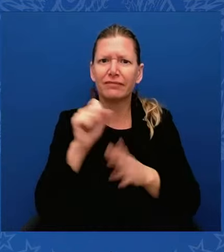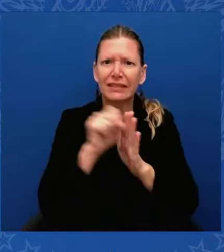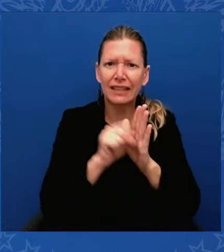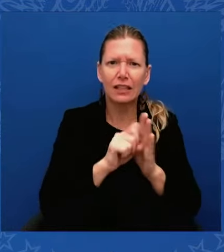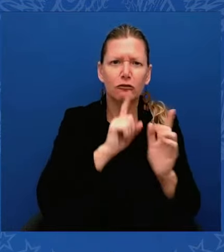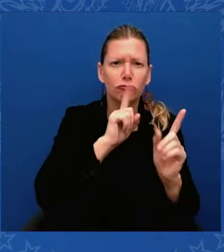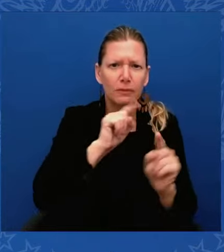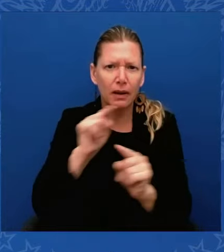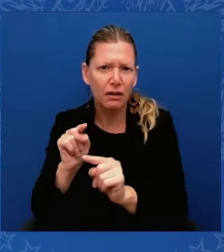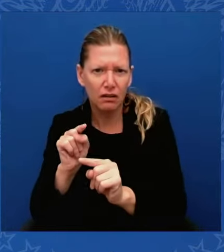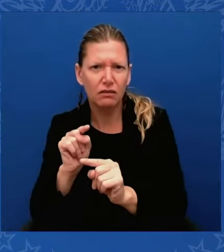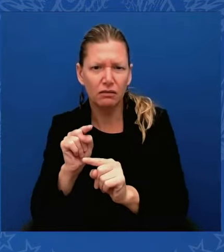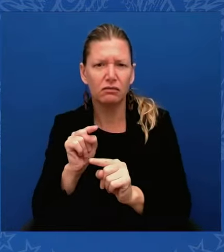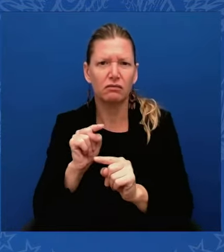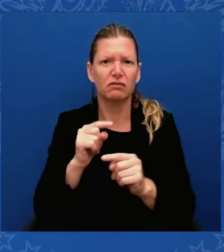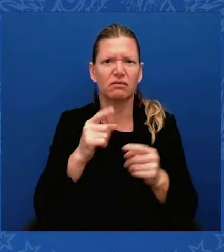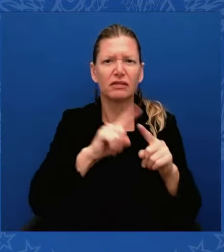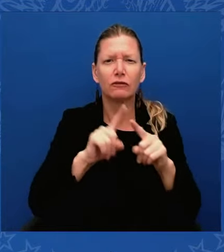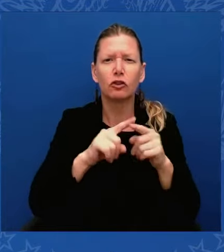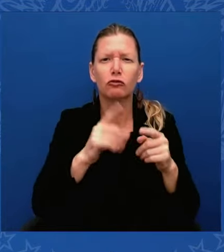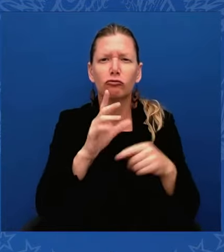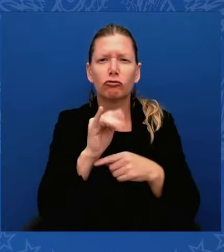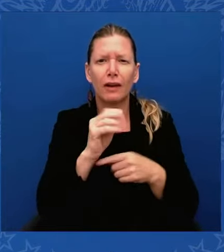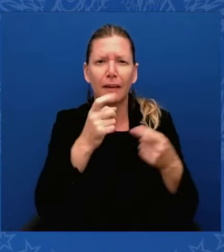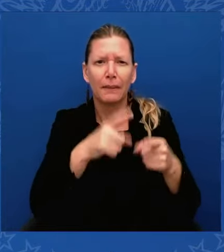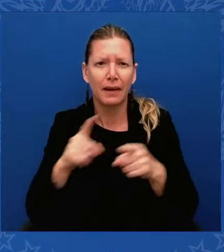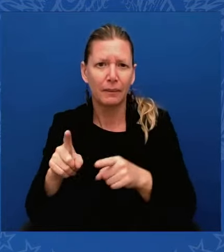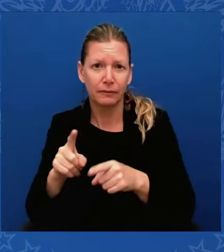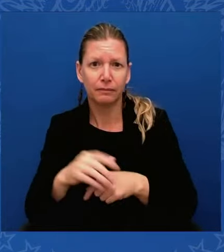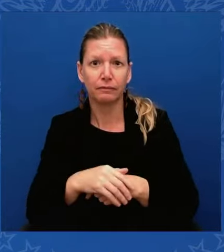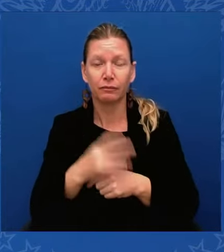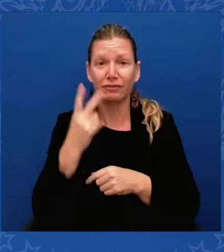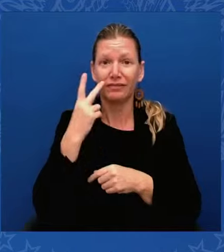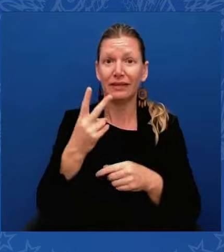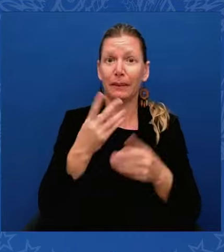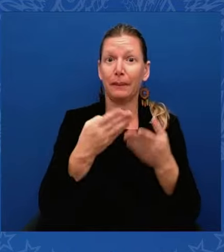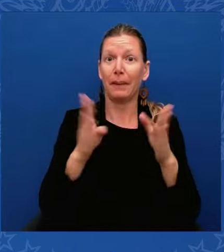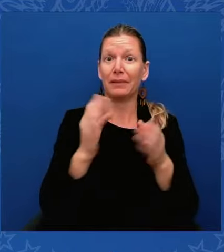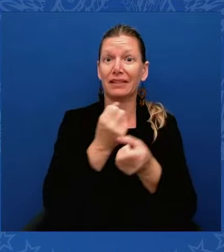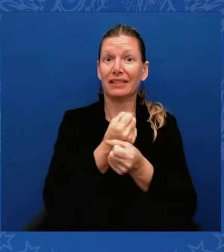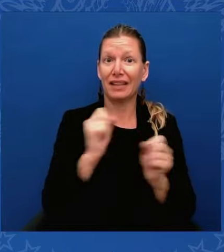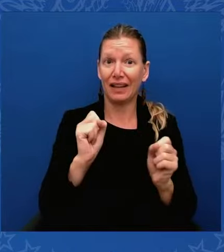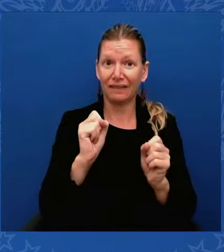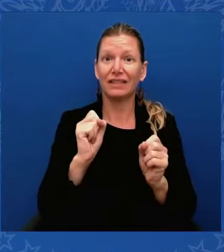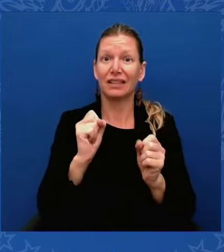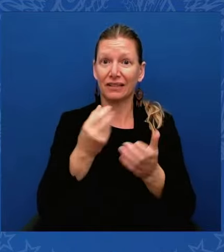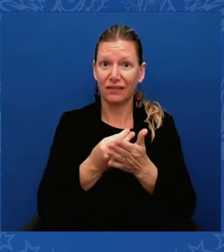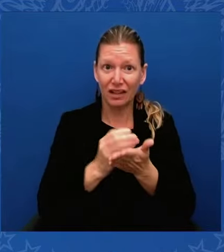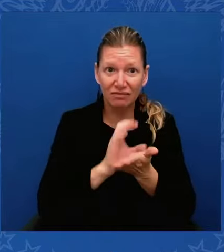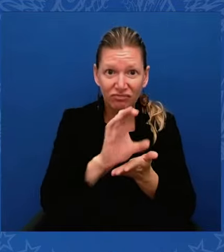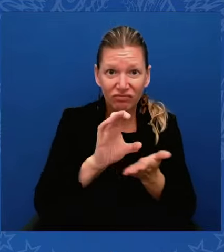We're seeing near a near 50 year low in violent crime in America. According to Justice Department, hate crimes targeting Asian Americans